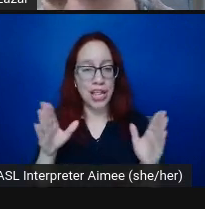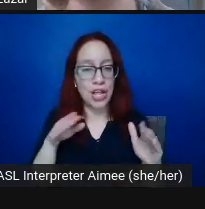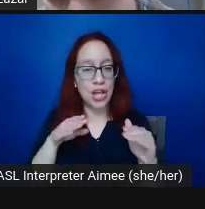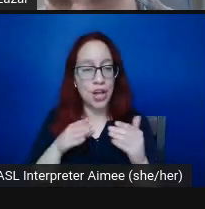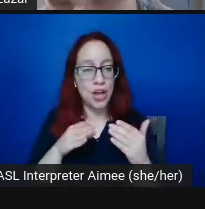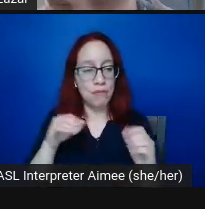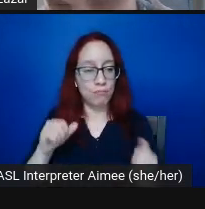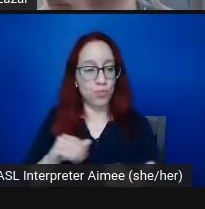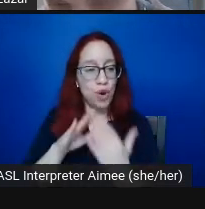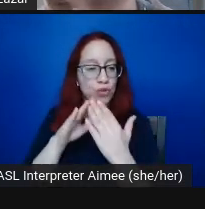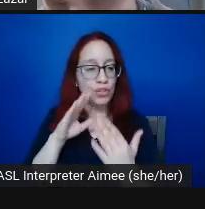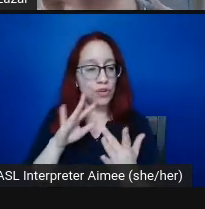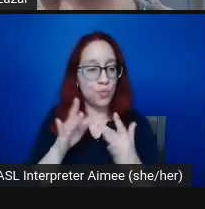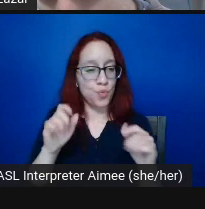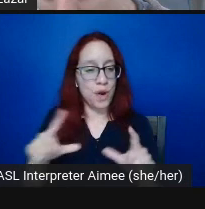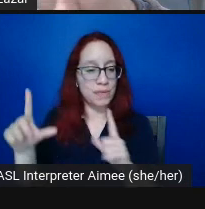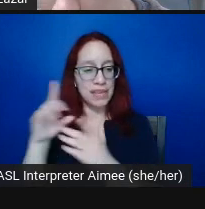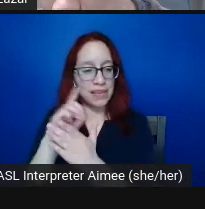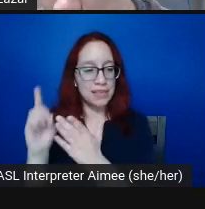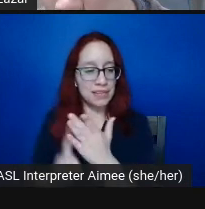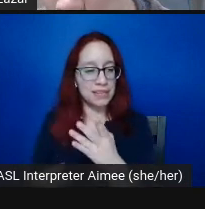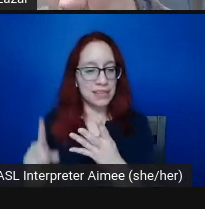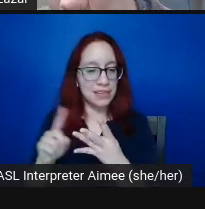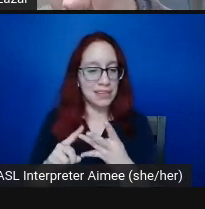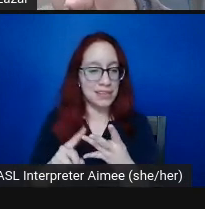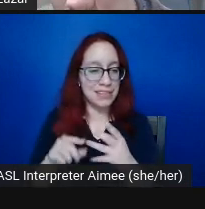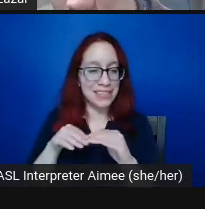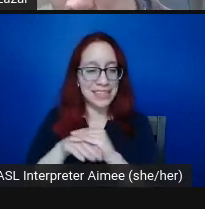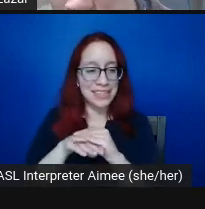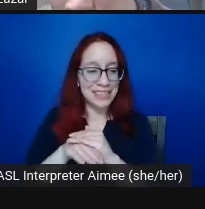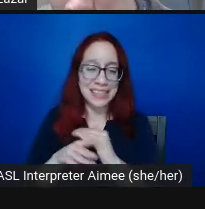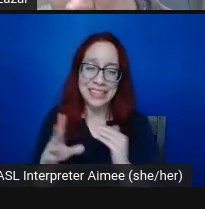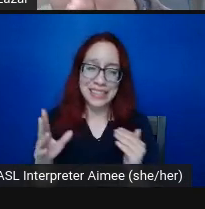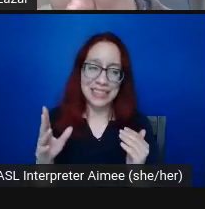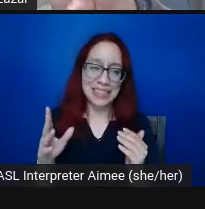Then the fact that accessibility is a venue area that needs